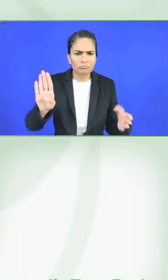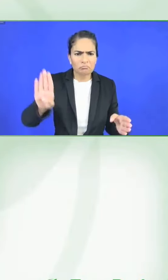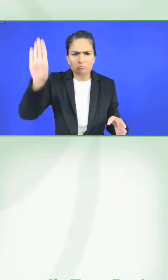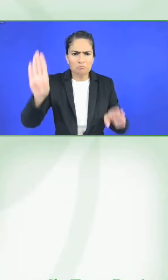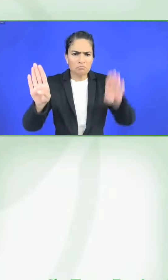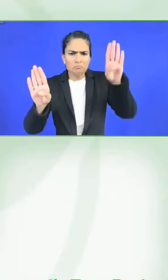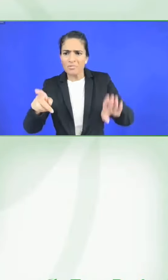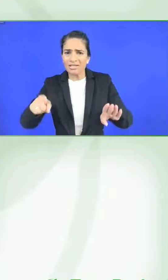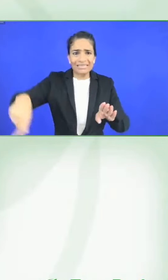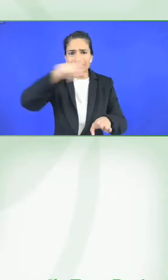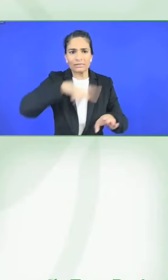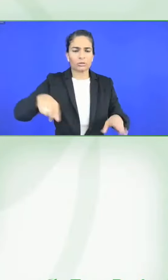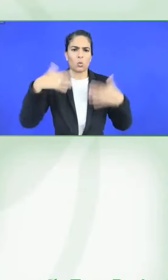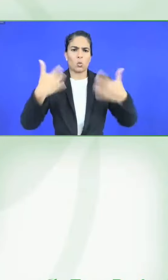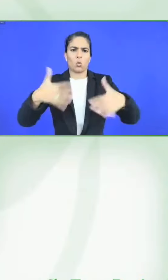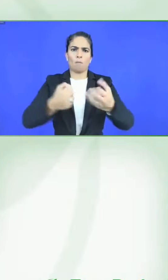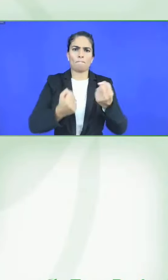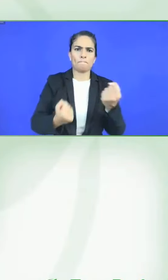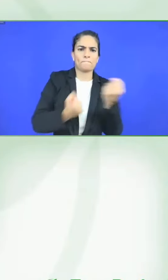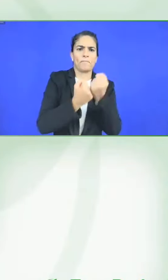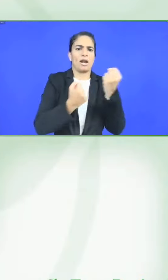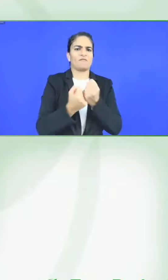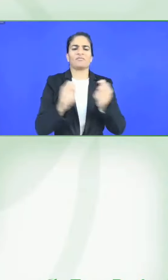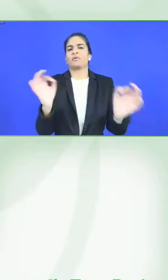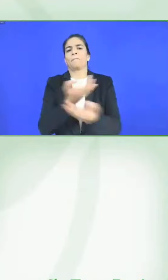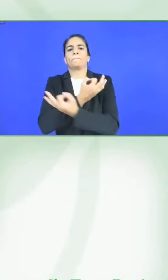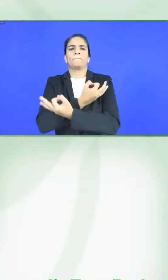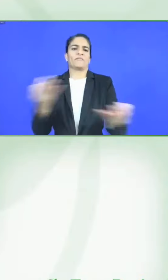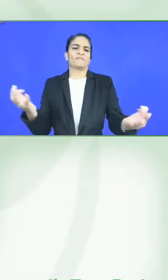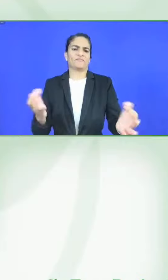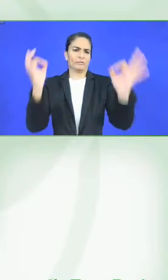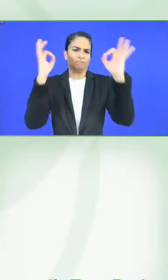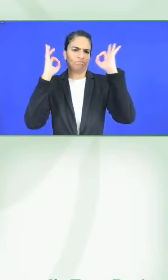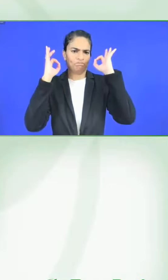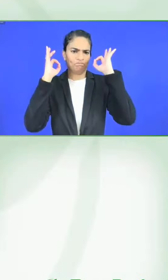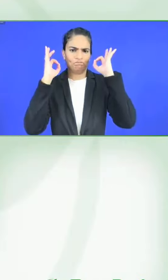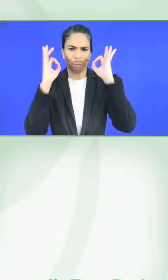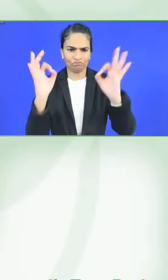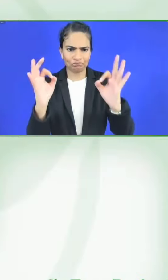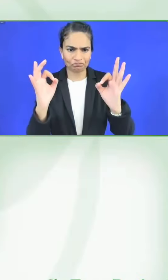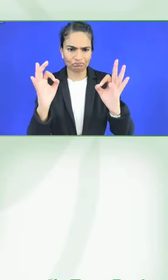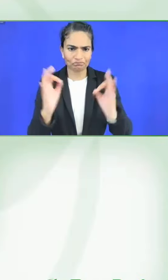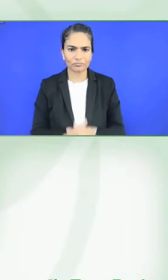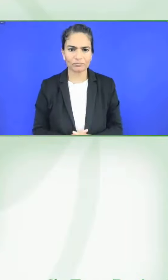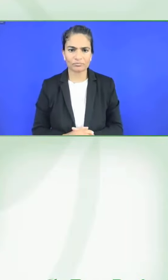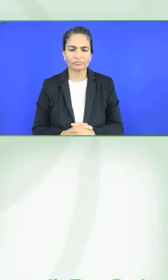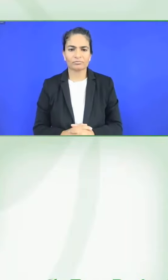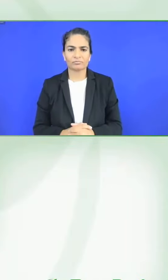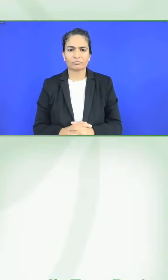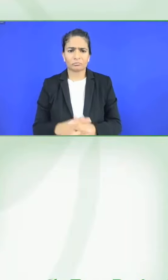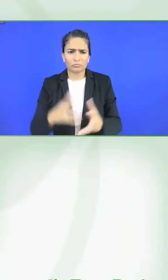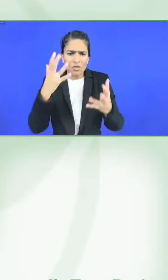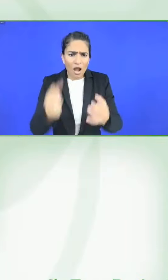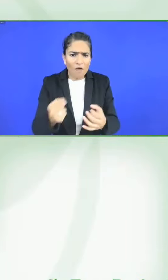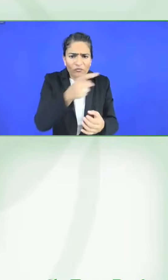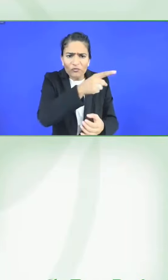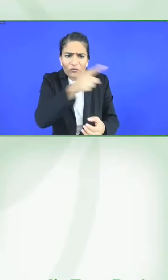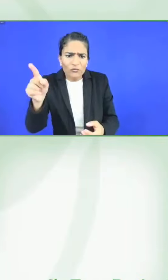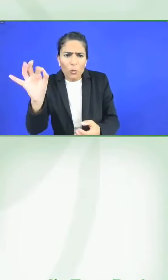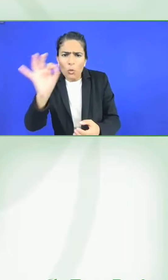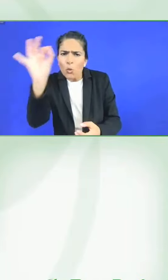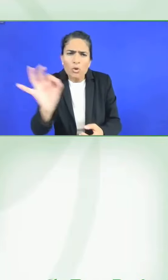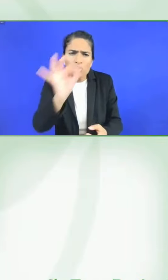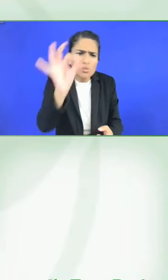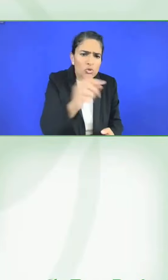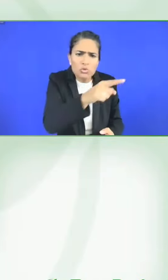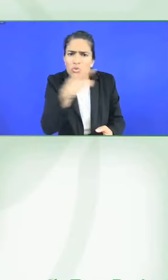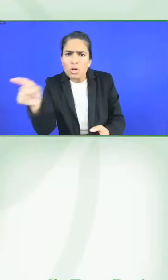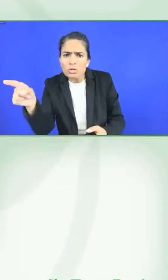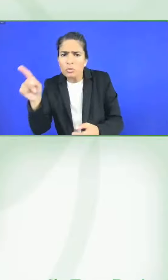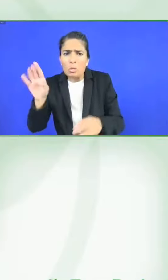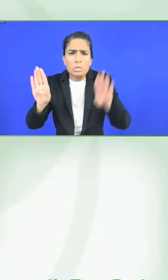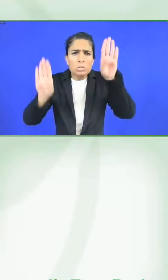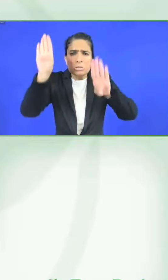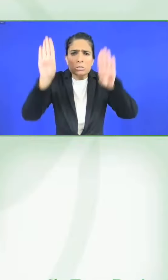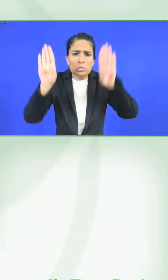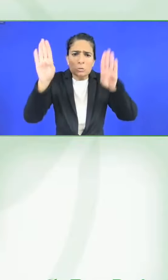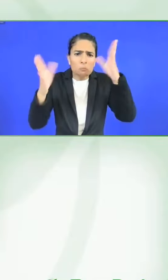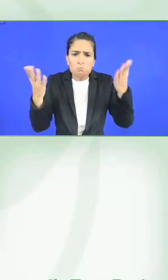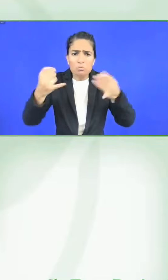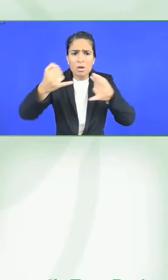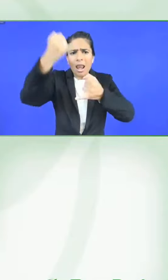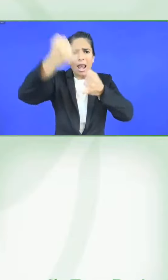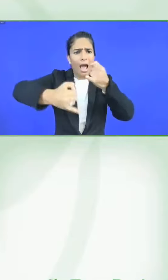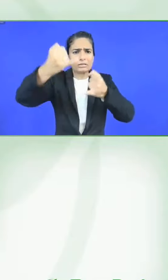These systems in collaboration with human experts deliver scale and efficiency.